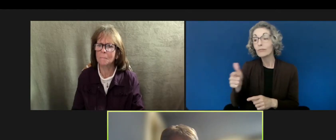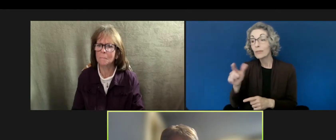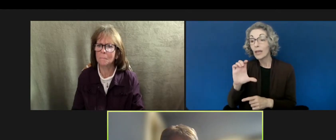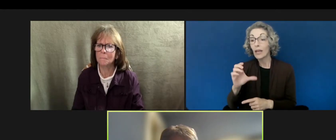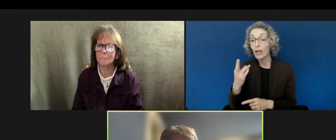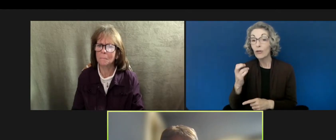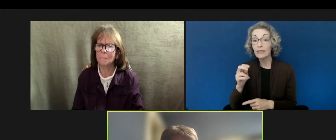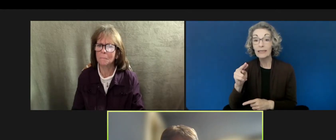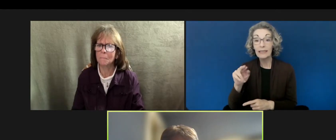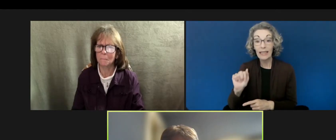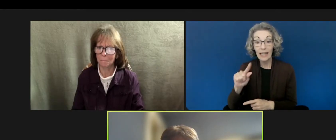is gonna be.